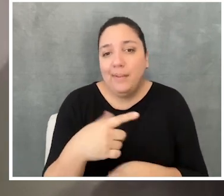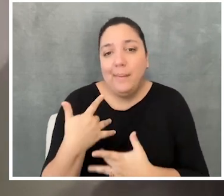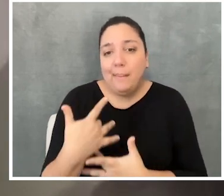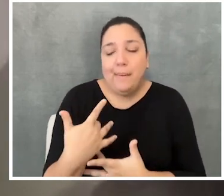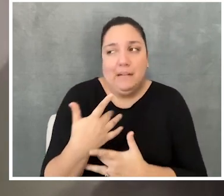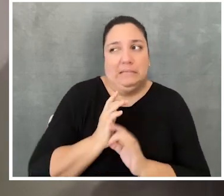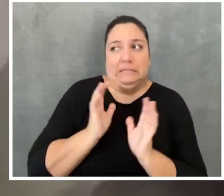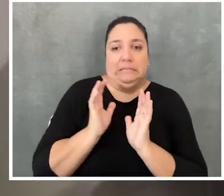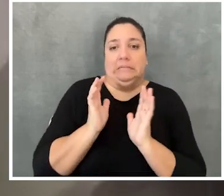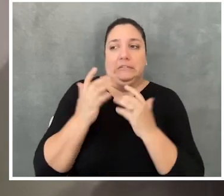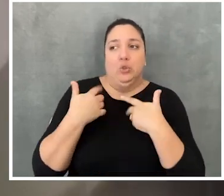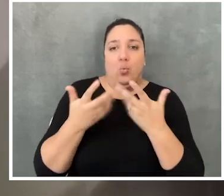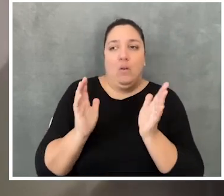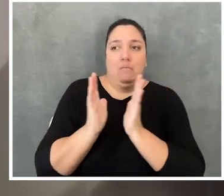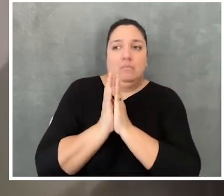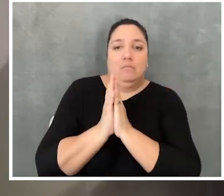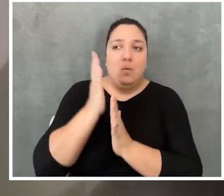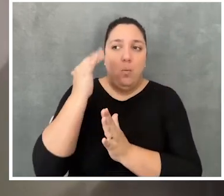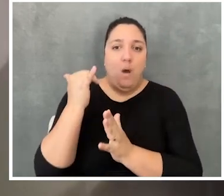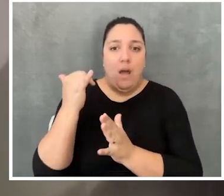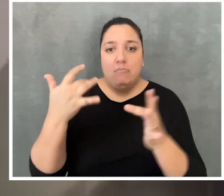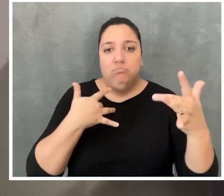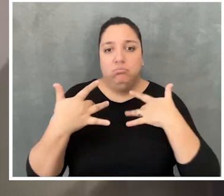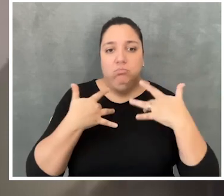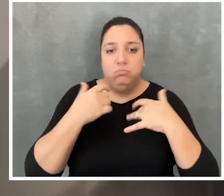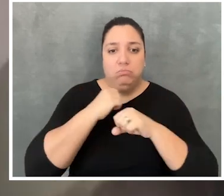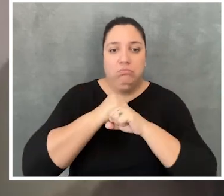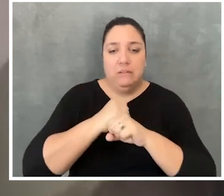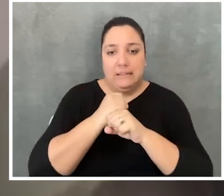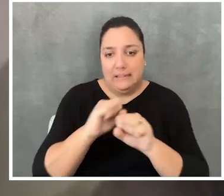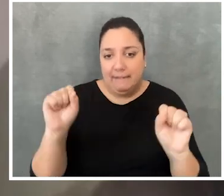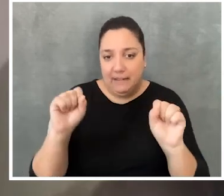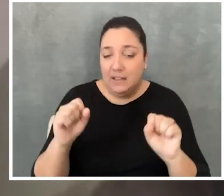because of safety concerns, et cetera. And so they go without the testing